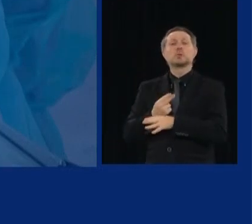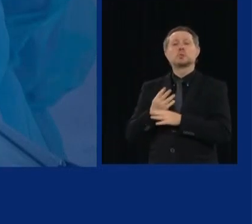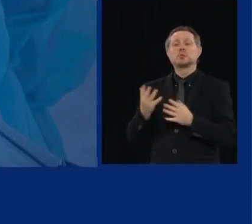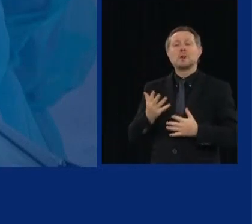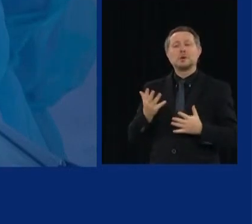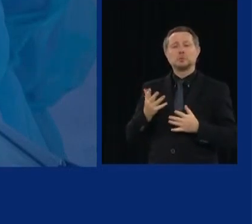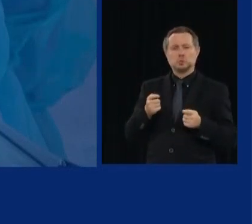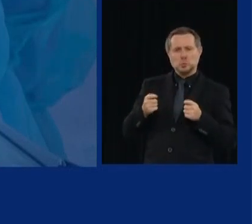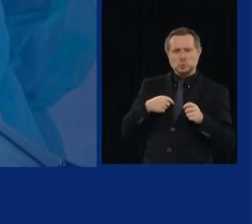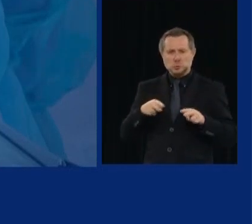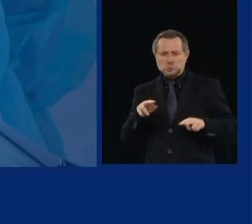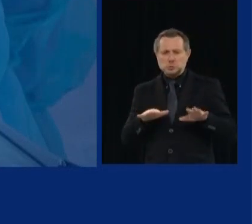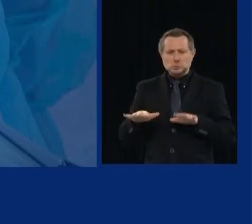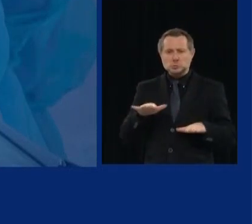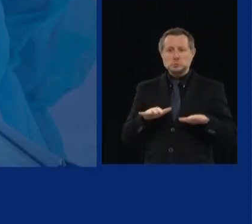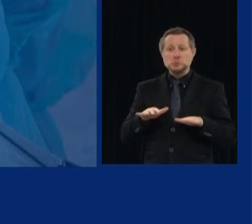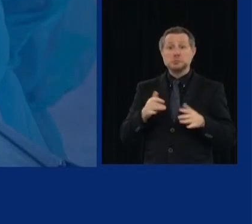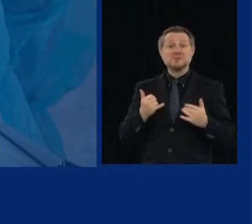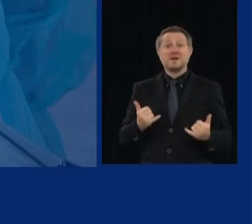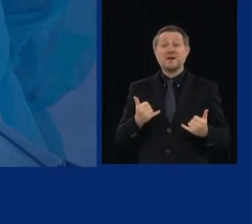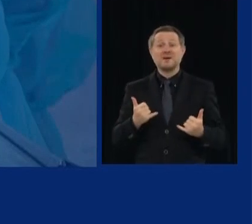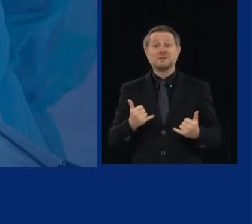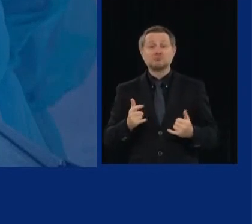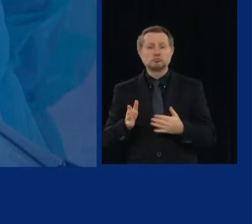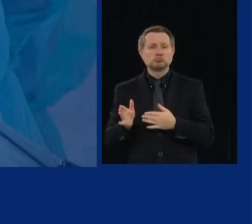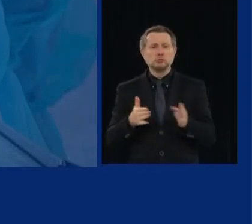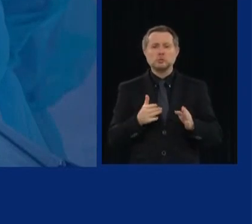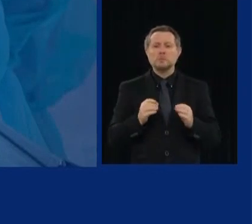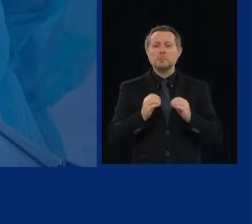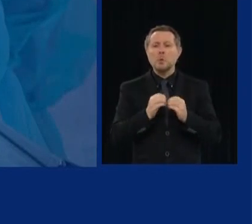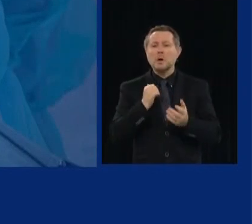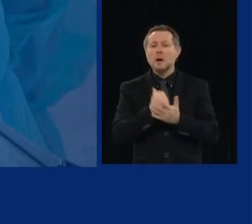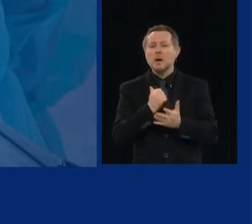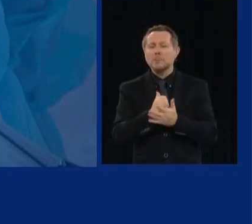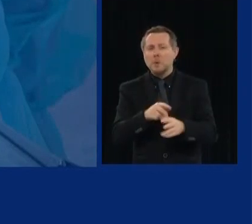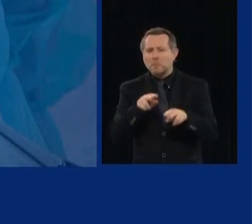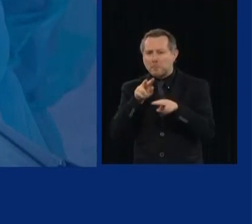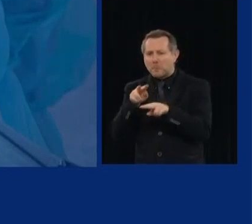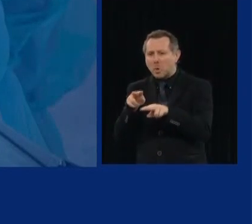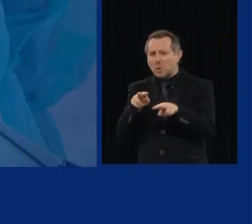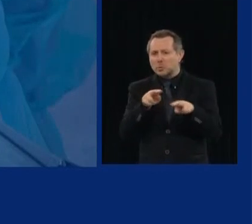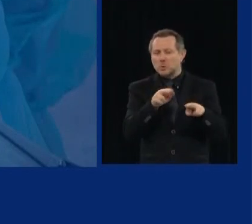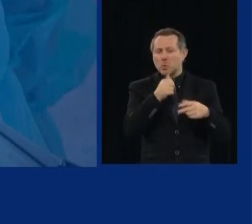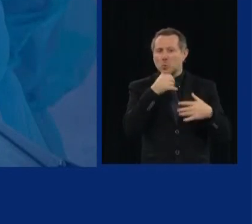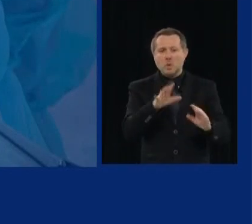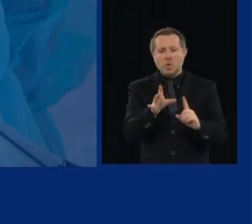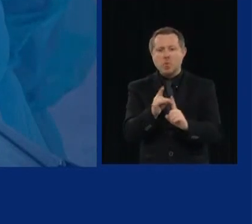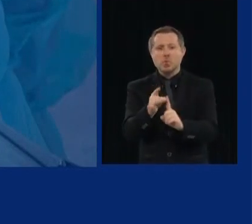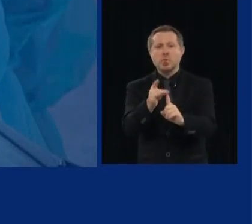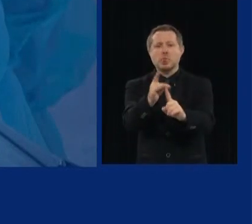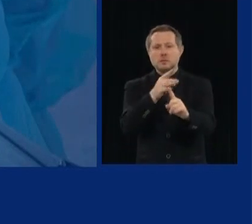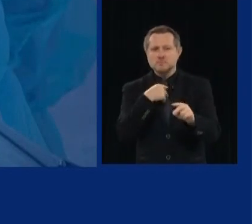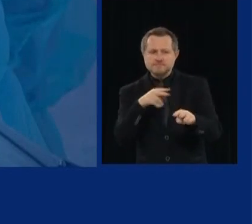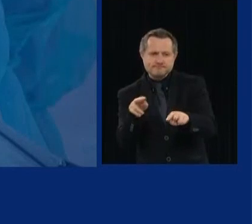FOR US BECAUSE TESTING ORIGINALLY WAS USED TO CONTROL THE VIRUS.